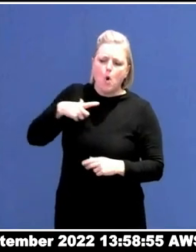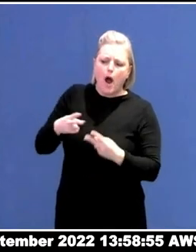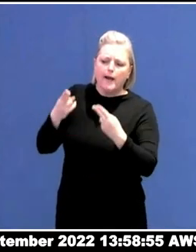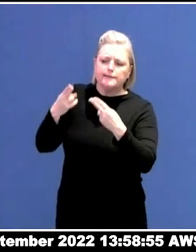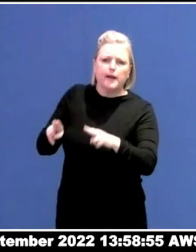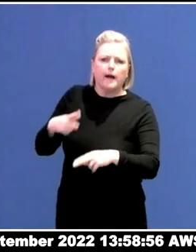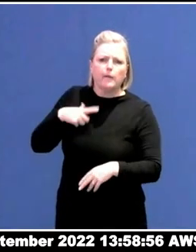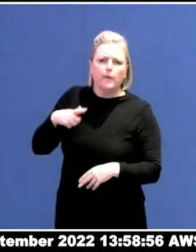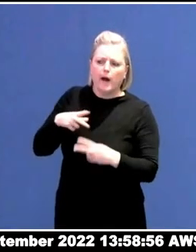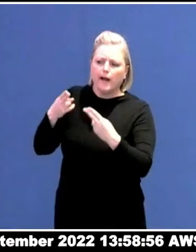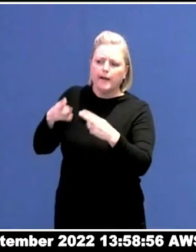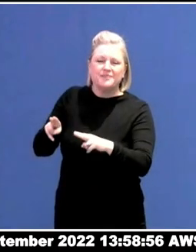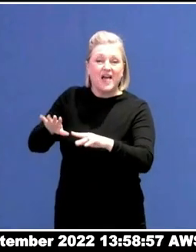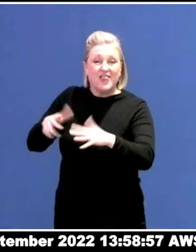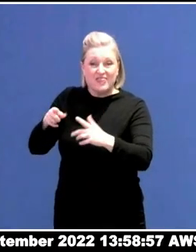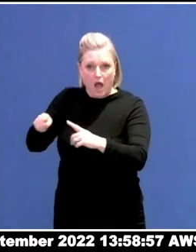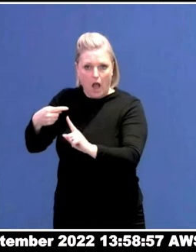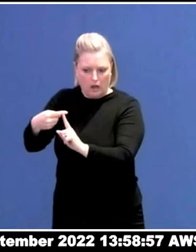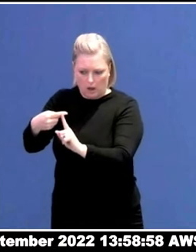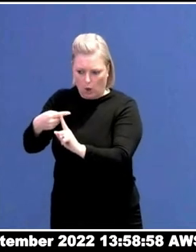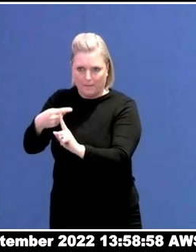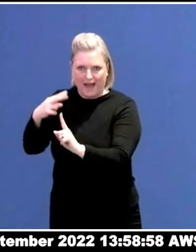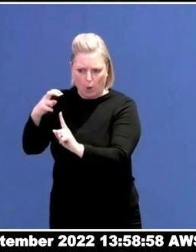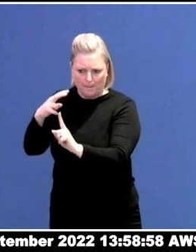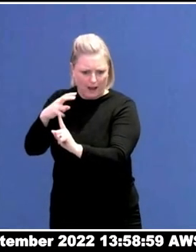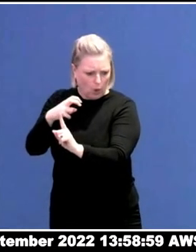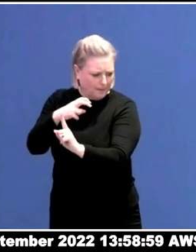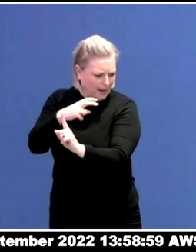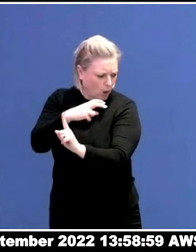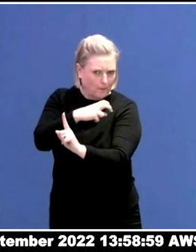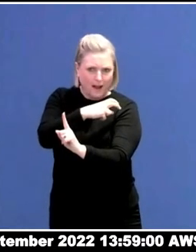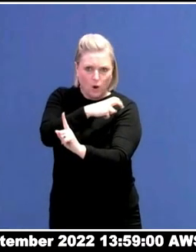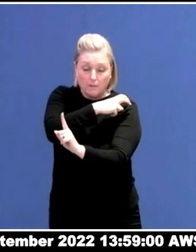Quite often, it's related to a lack of medical service or racism or discrimination.